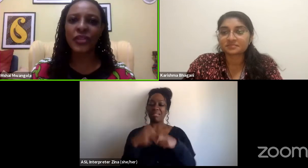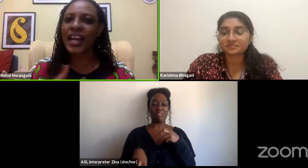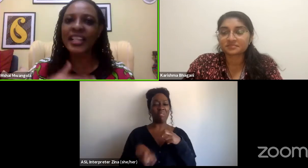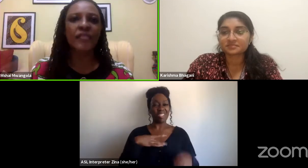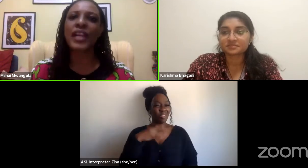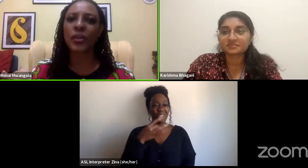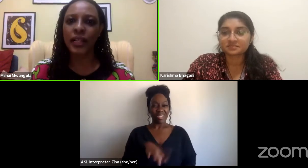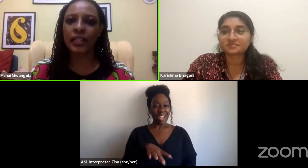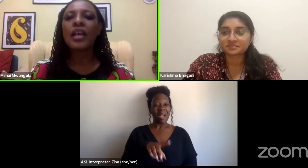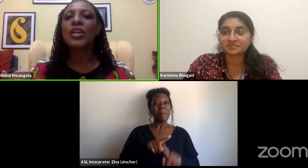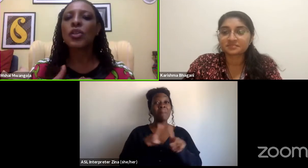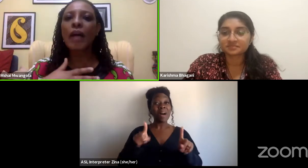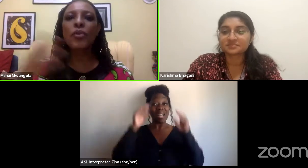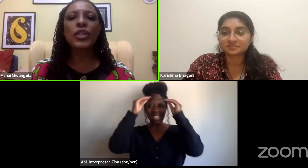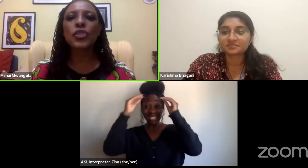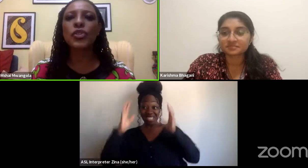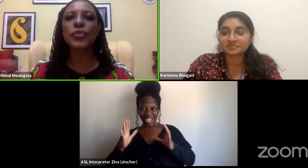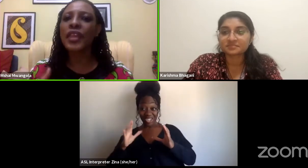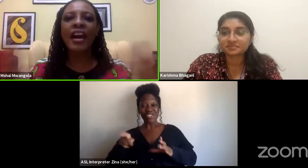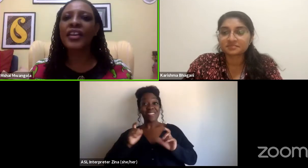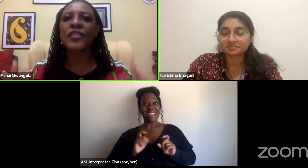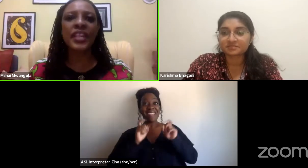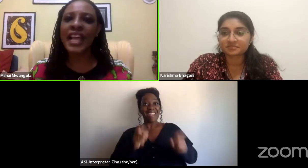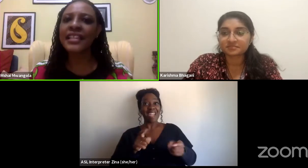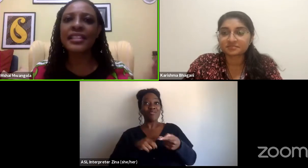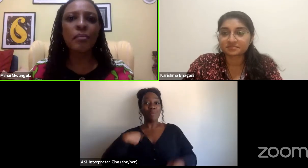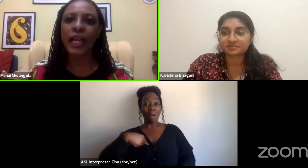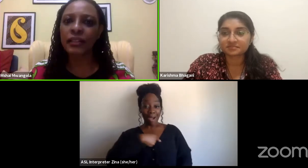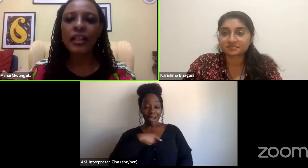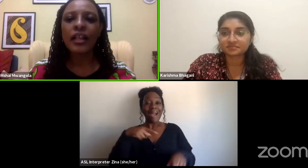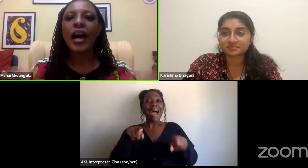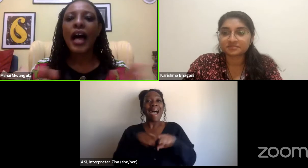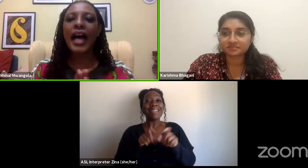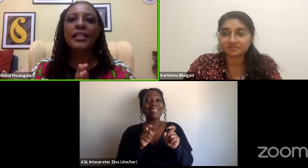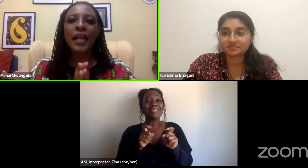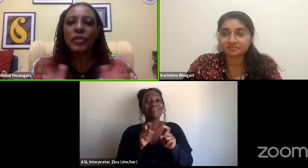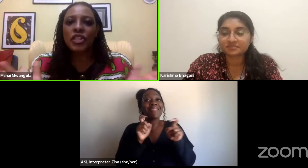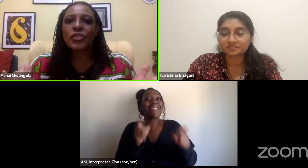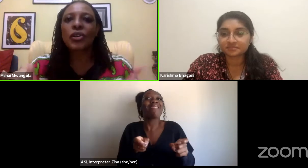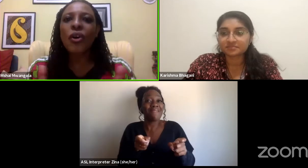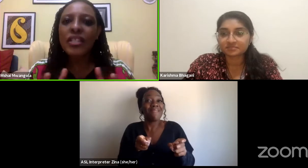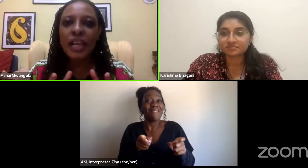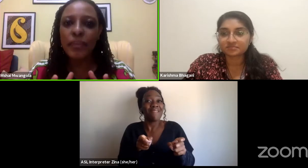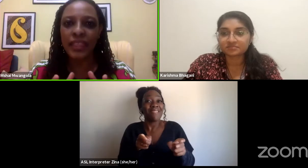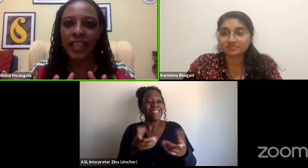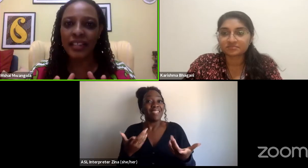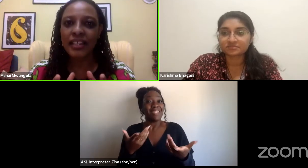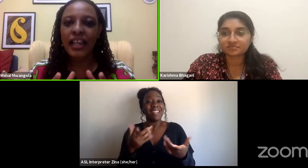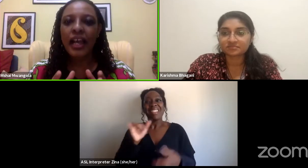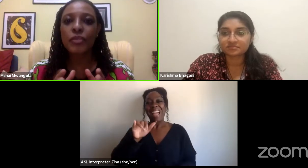you guys have done well, so I'm going to do "The Yarn of the 'Nancy Bell'". And we just got caught up in that.